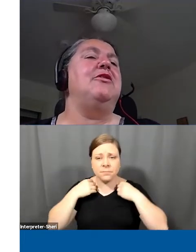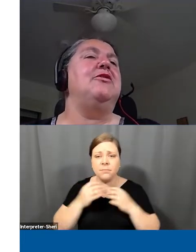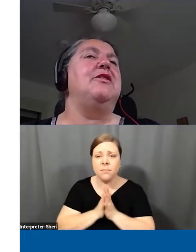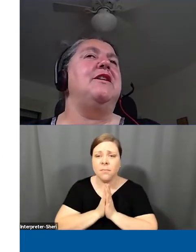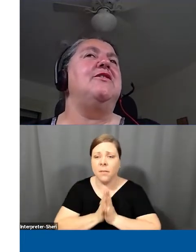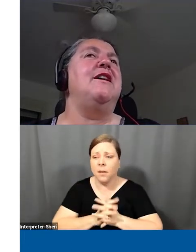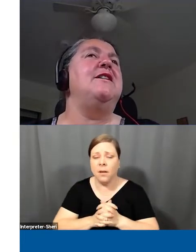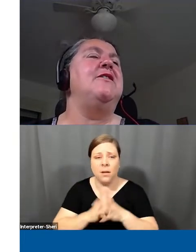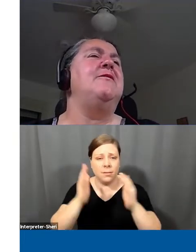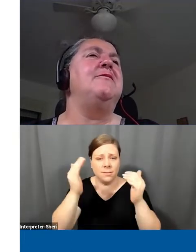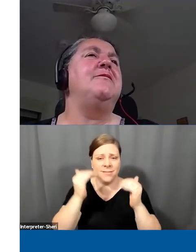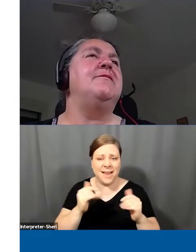I'm going to go to the next slide now.